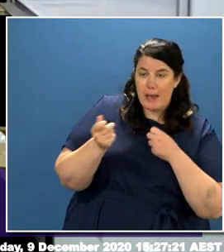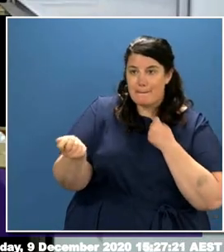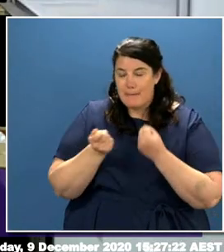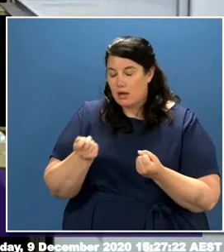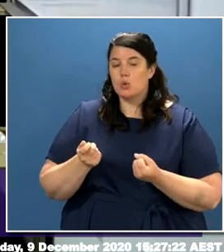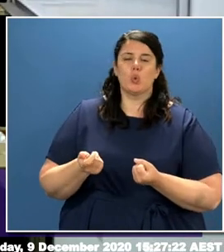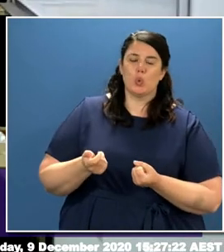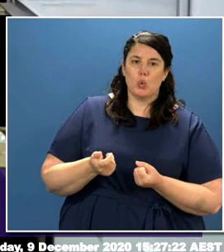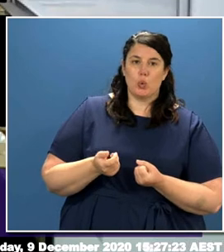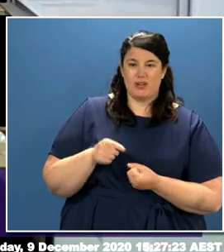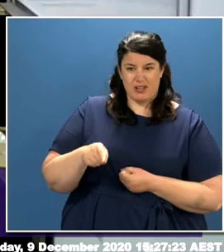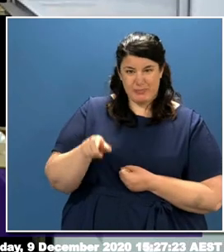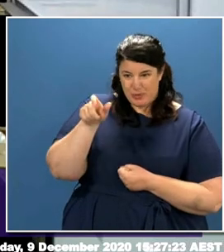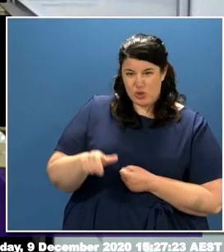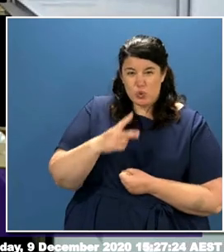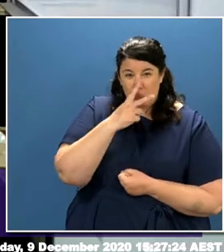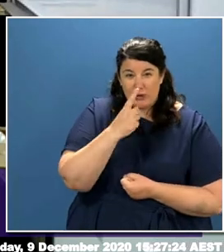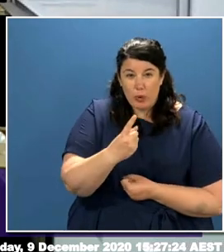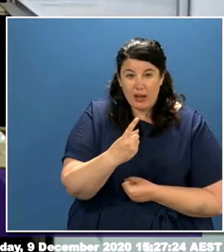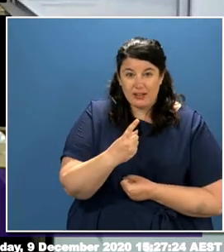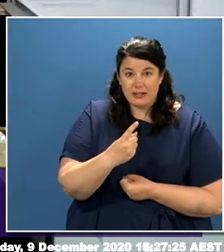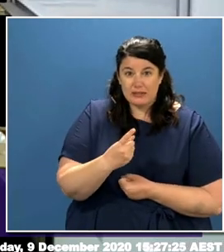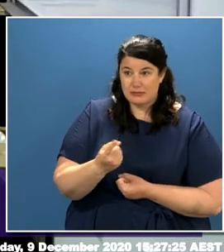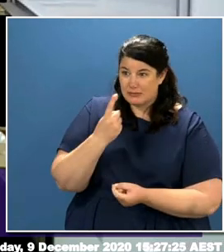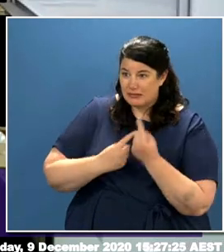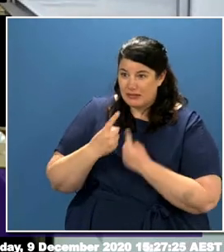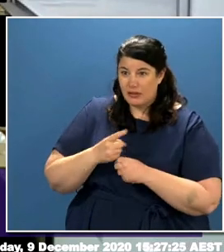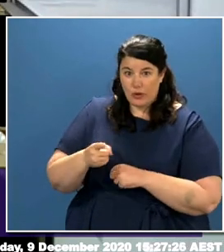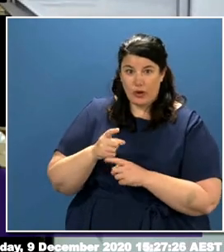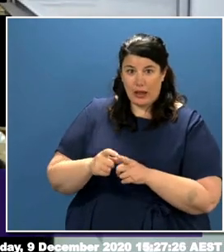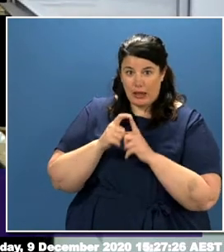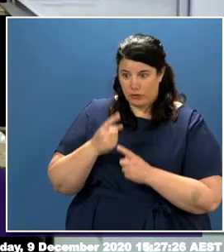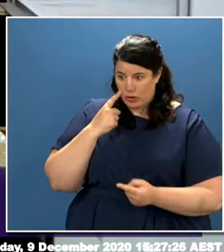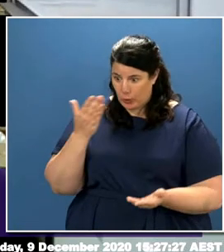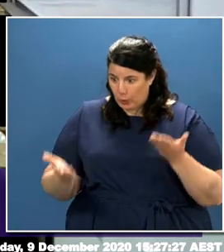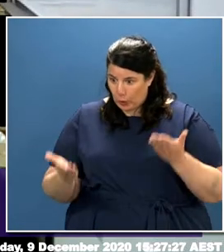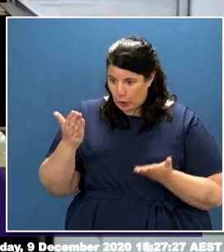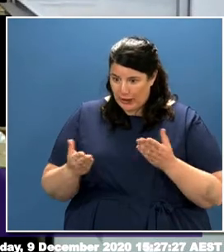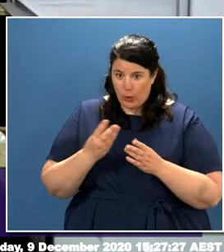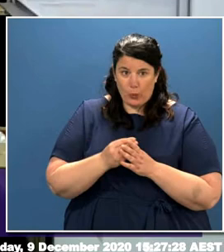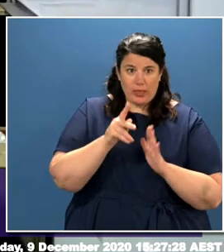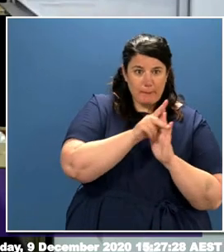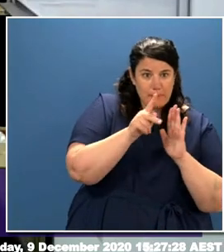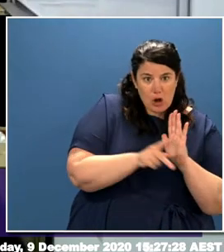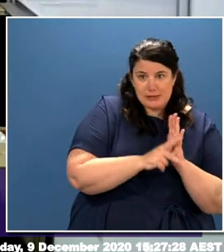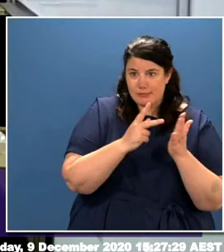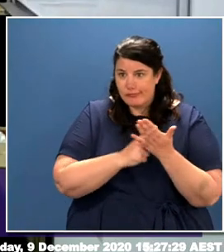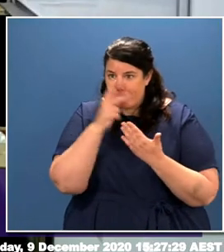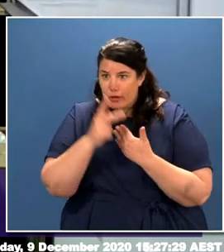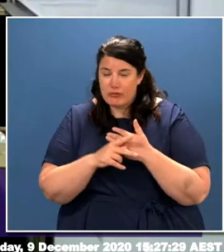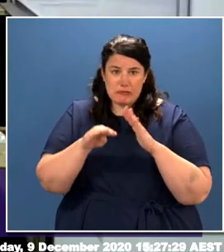Now, this is a 21-year-old talking about what she has to do to sort of navigate with the policy and rules that we've created